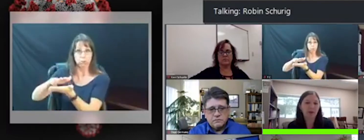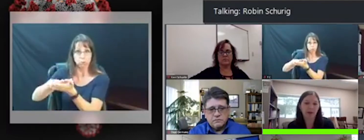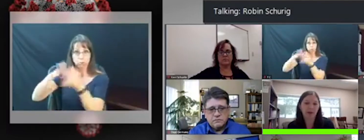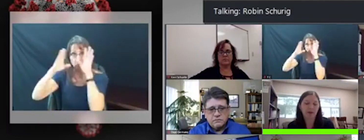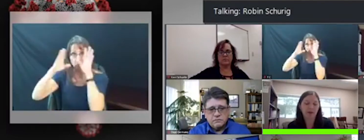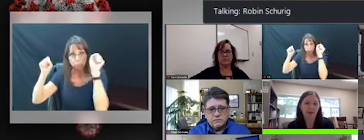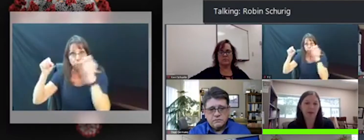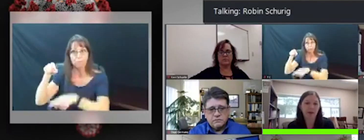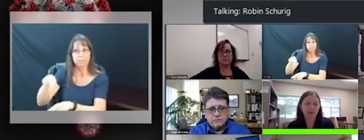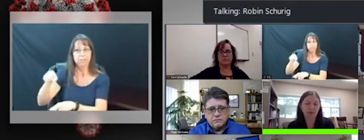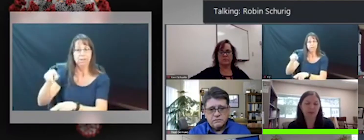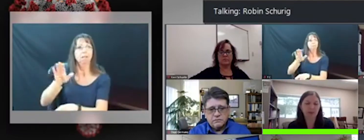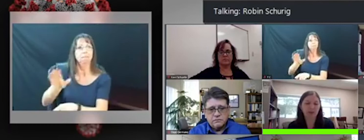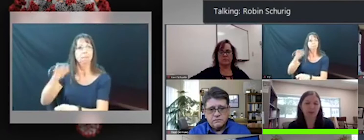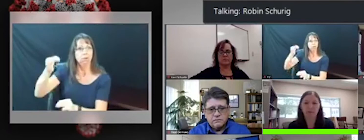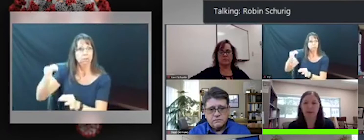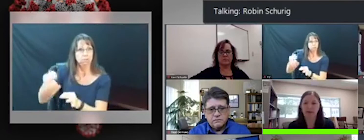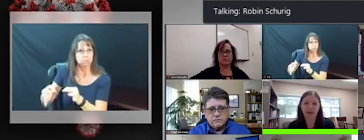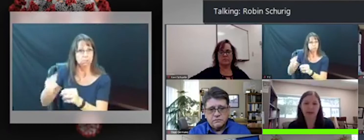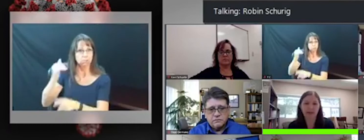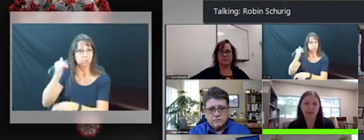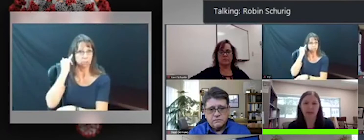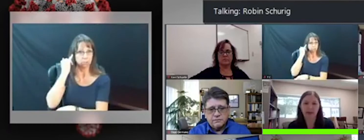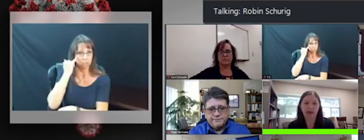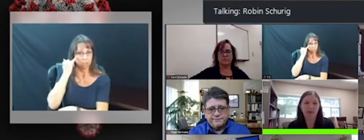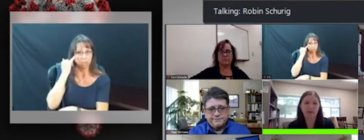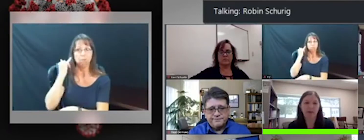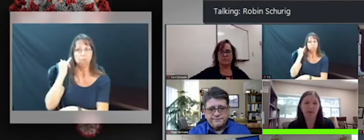when or whether they want to switch to distance learning based on cases that they have in their